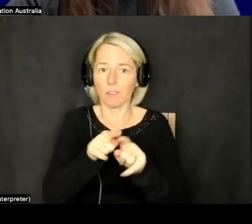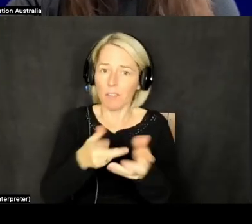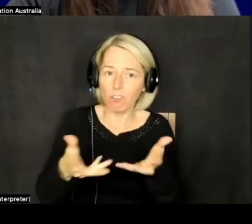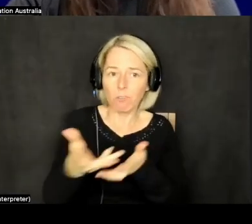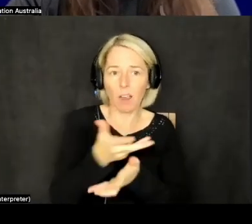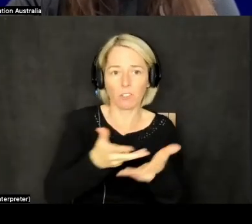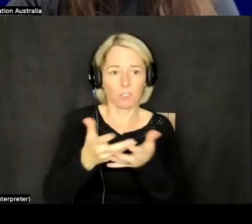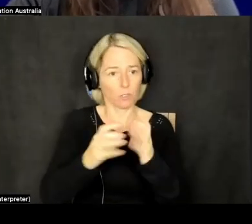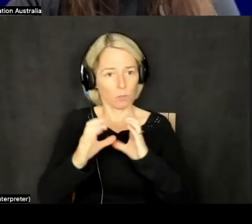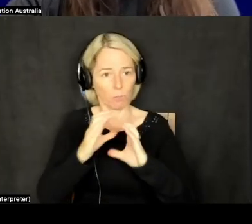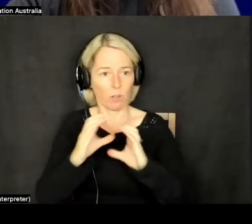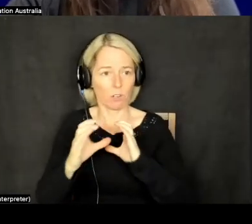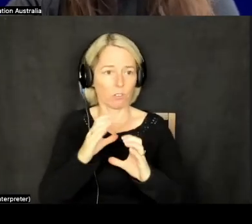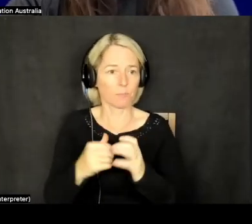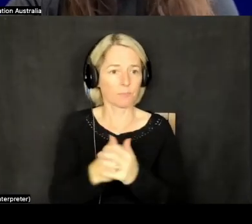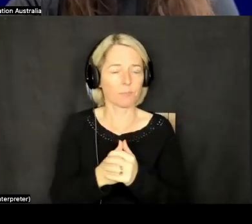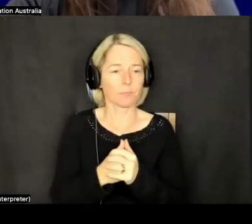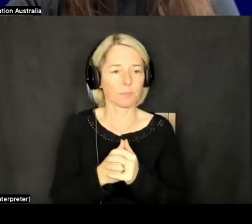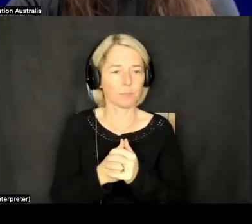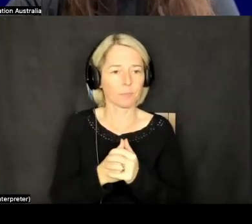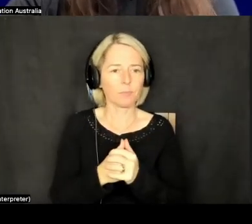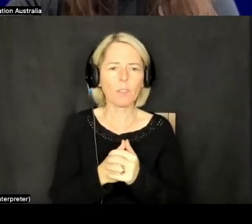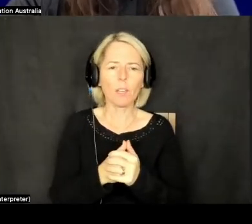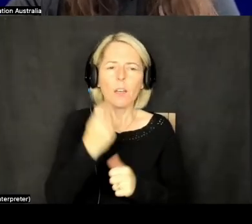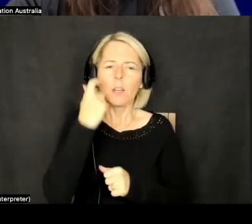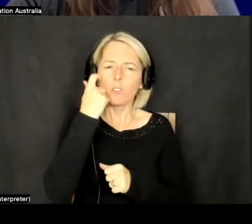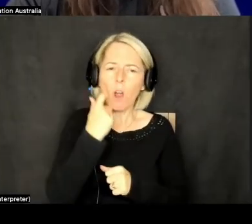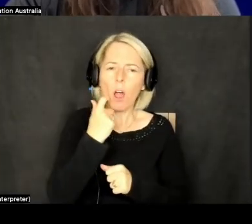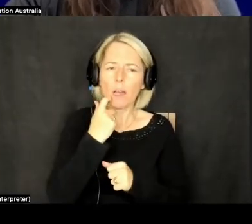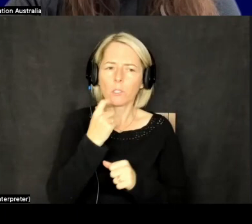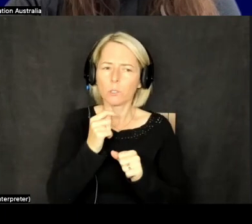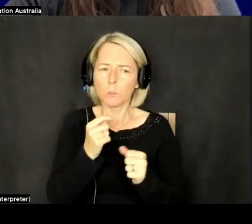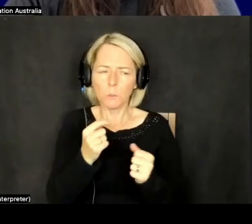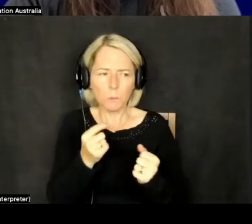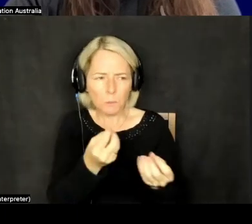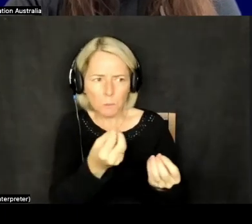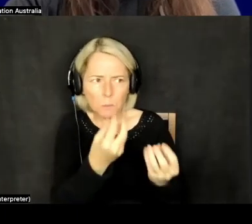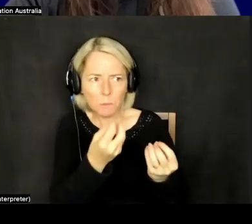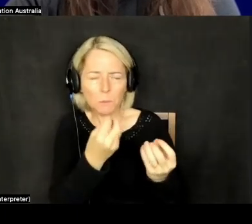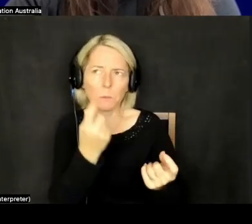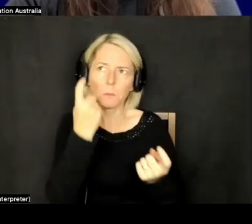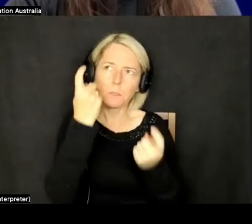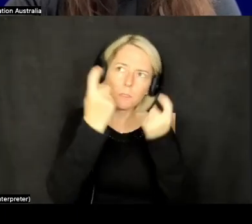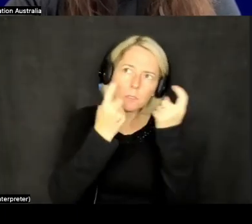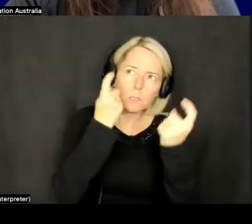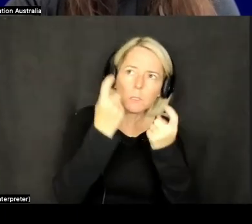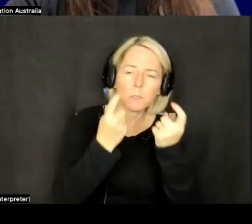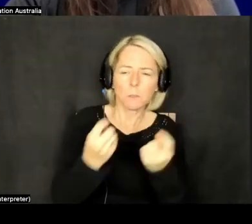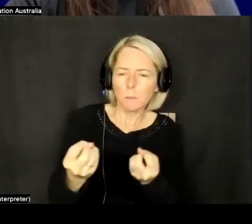new observation or piece of information and seek to be consistent in application